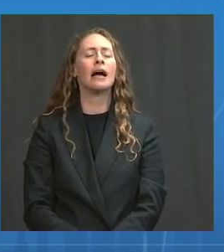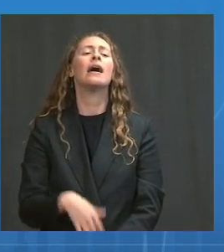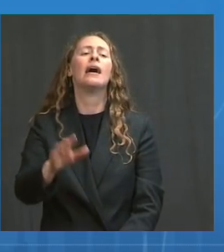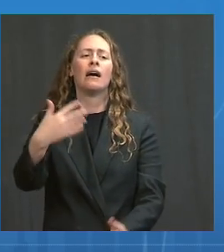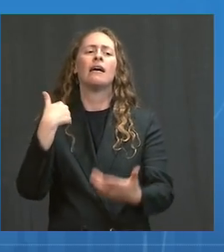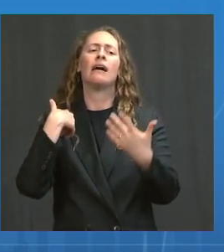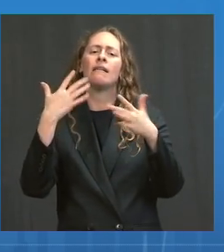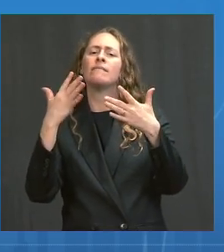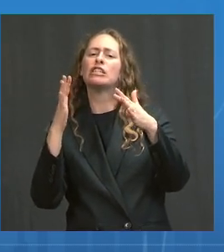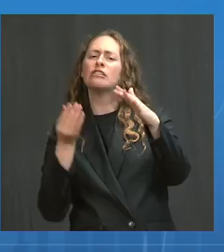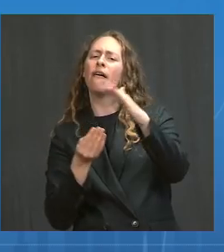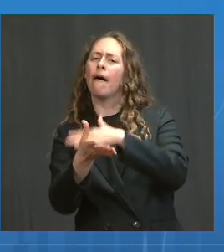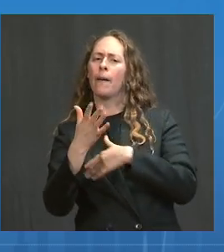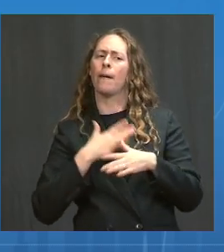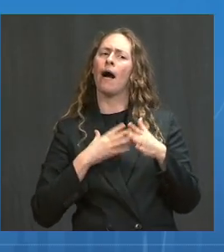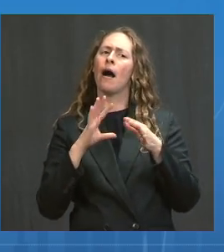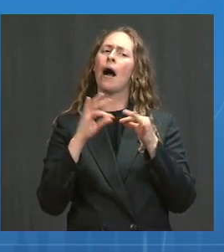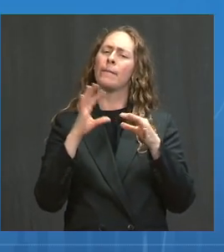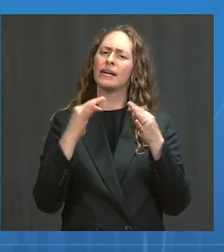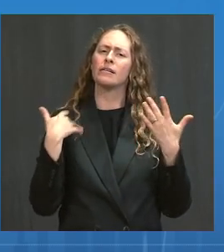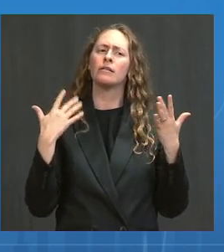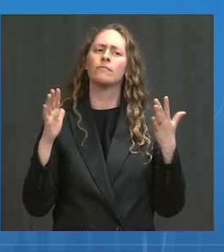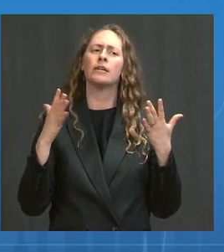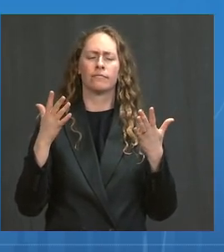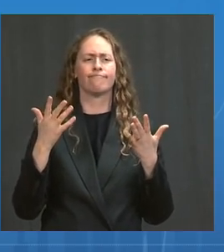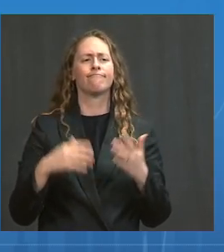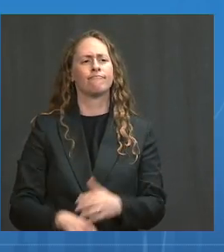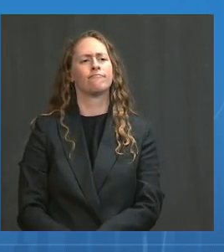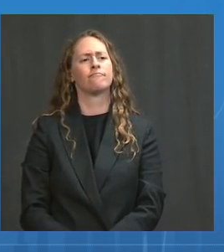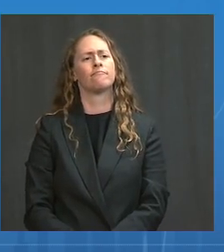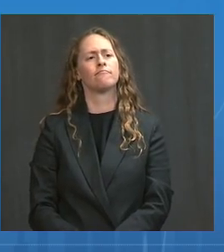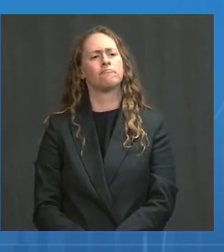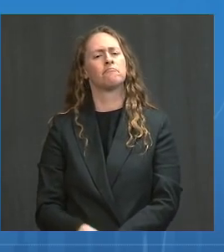you have a broad recommendation for the country as a whole,